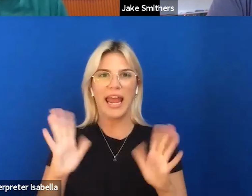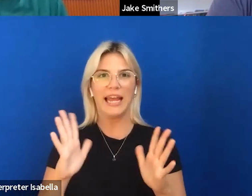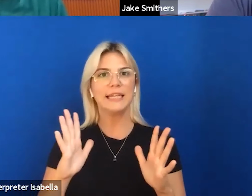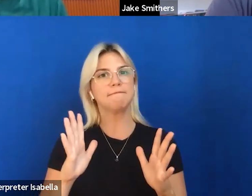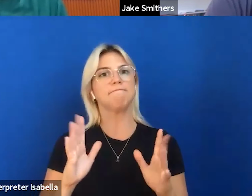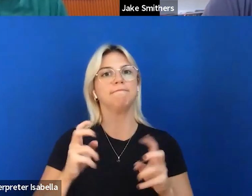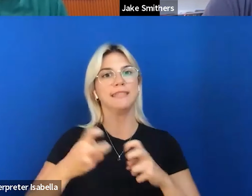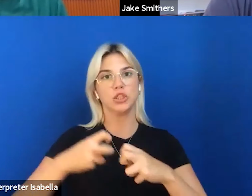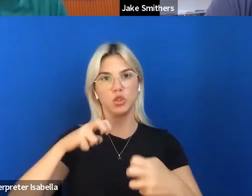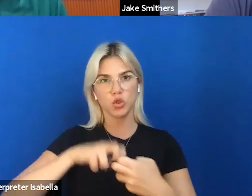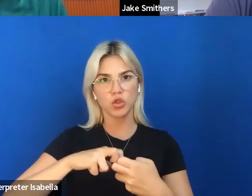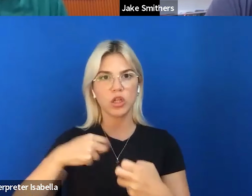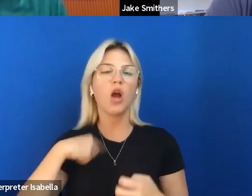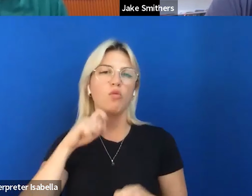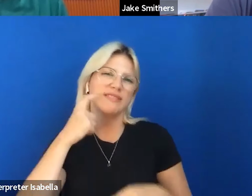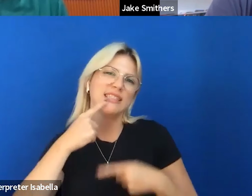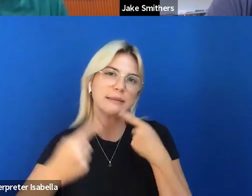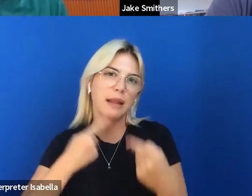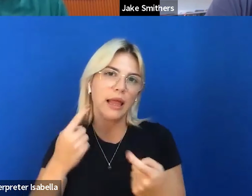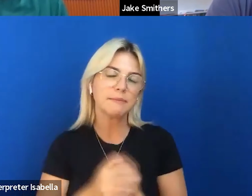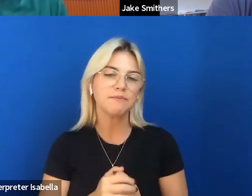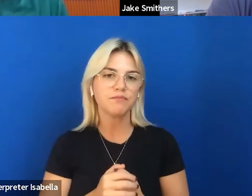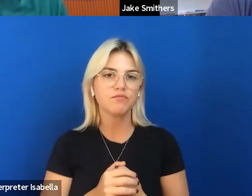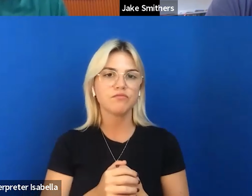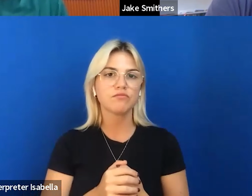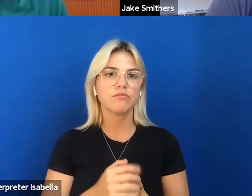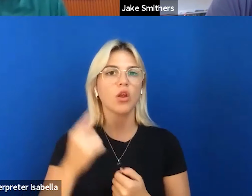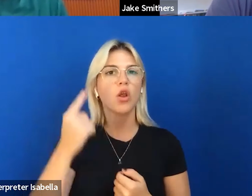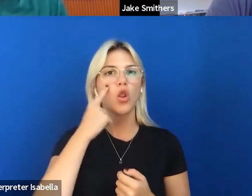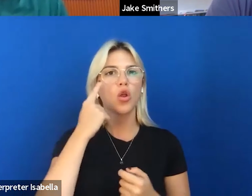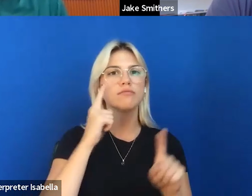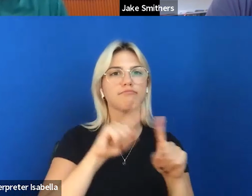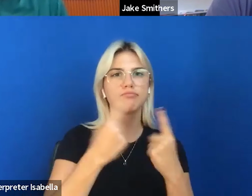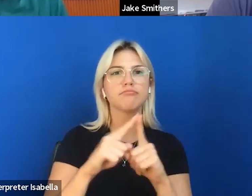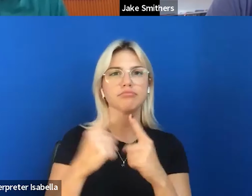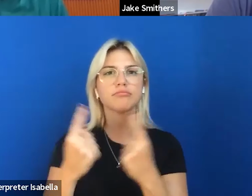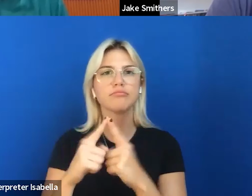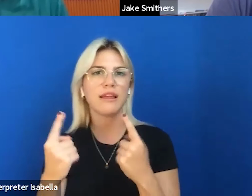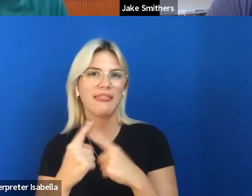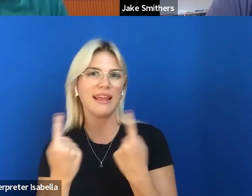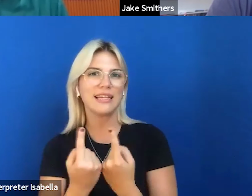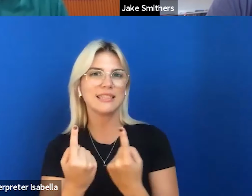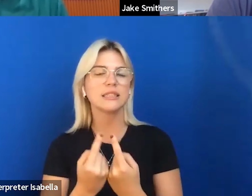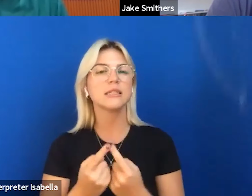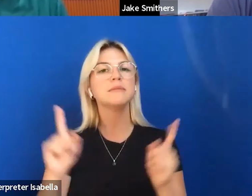So, I'll just take you through that. We look at a lot of different things but today we're talking about the First Nations Protocols.